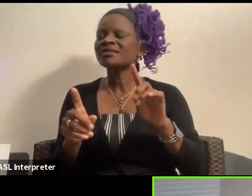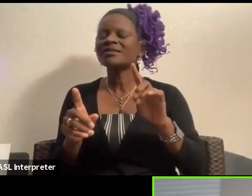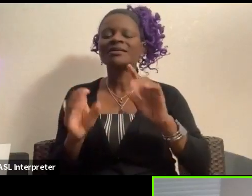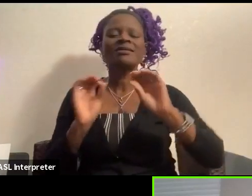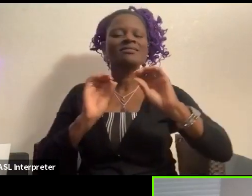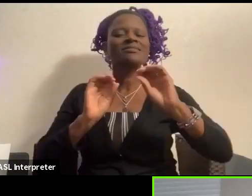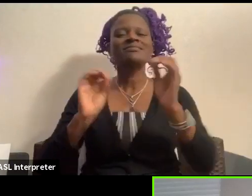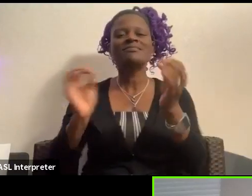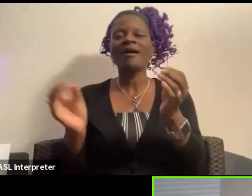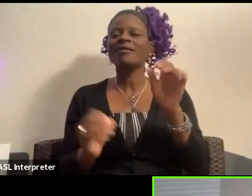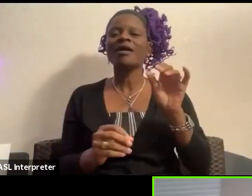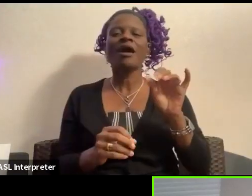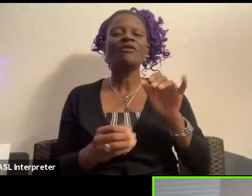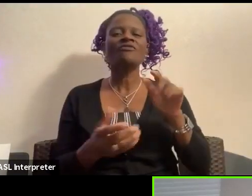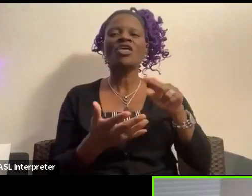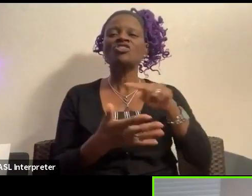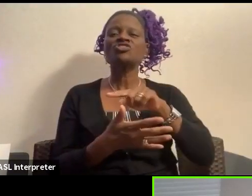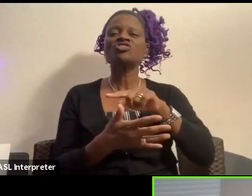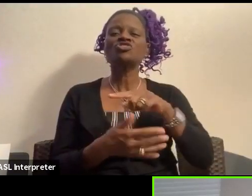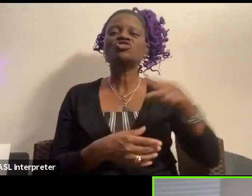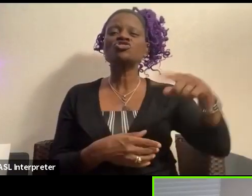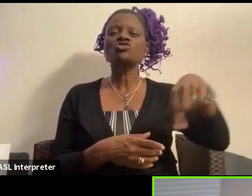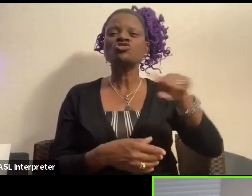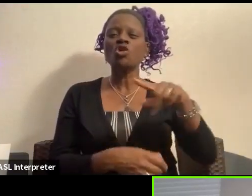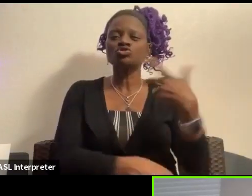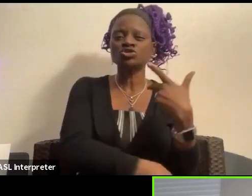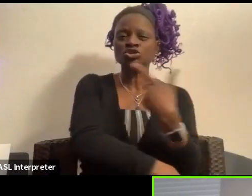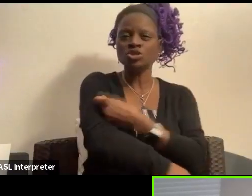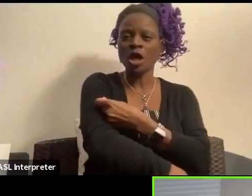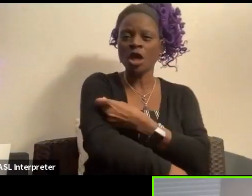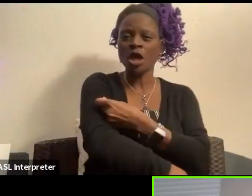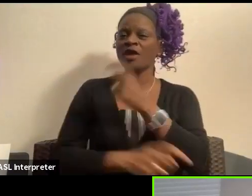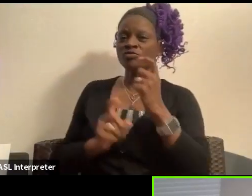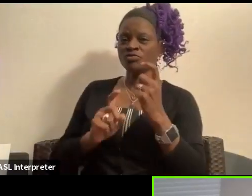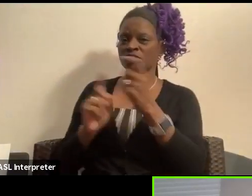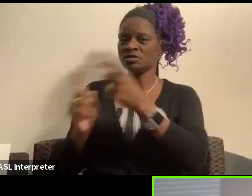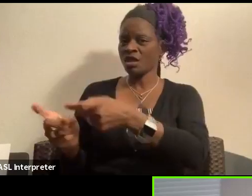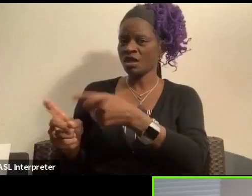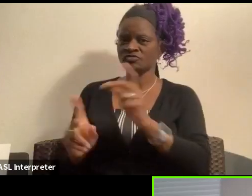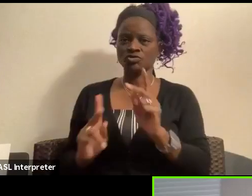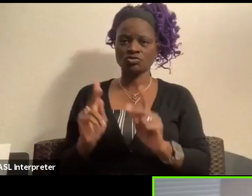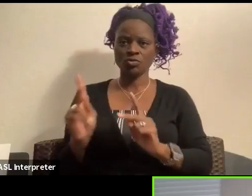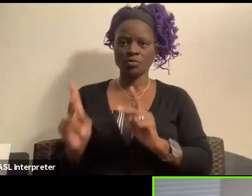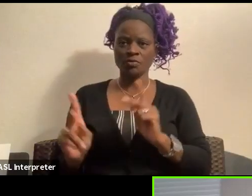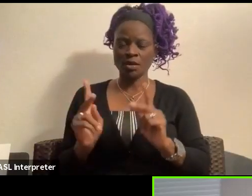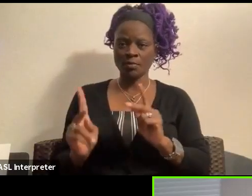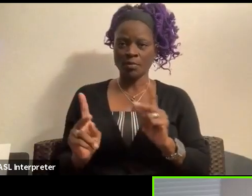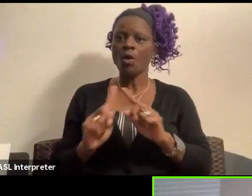has been administered since this notice went out. I would like to stress that this same law